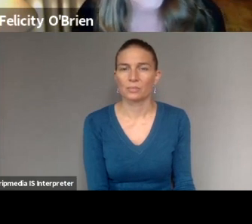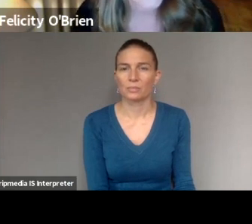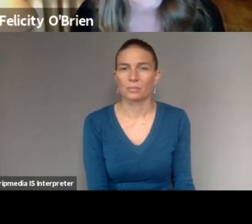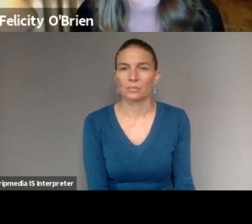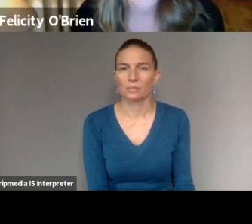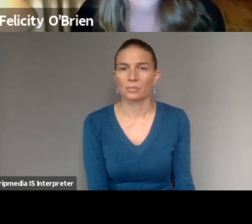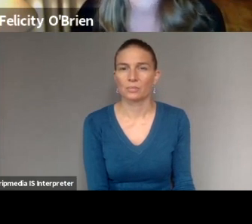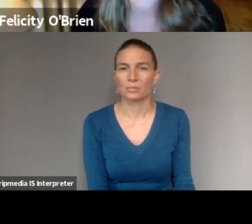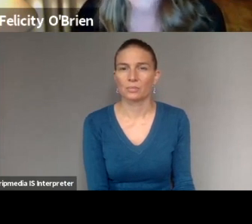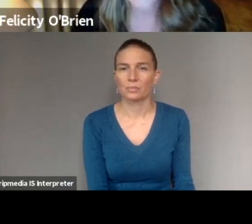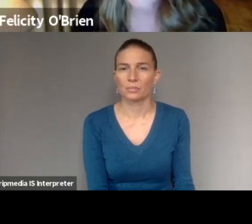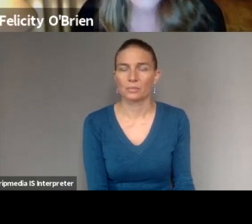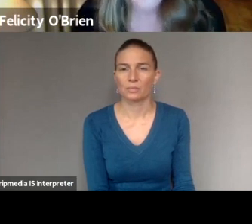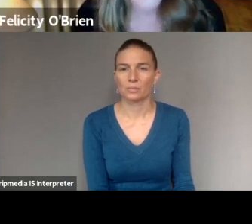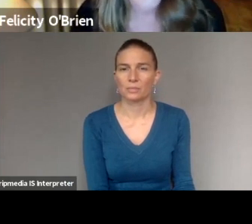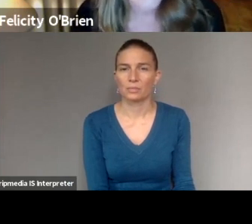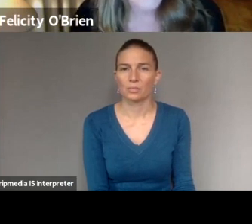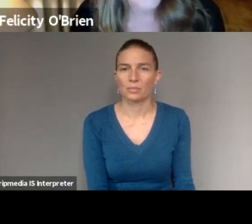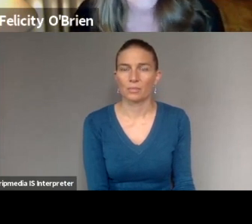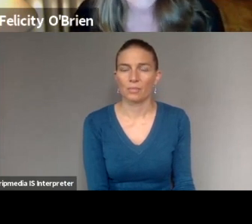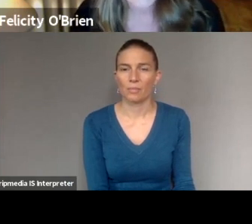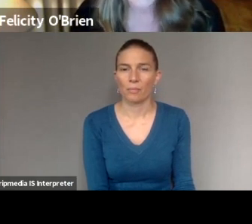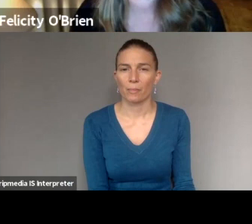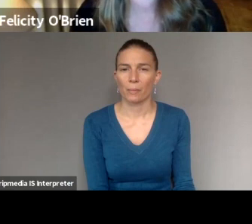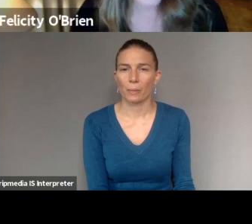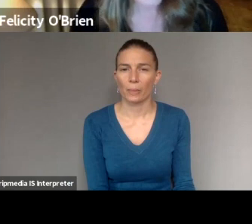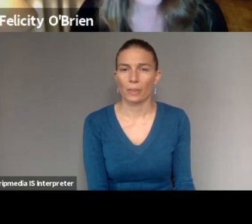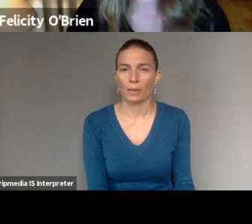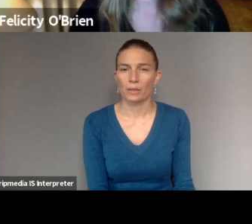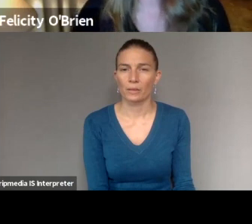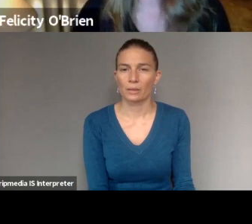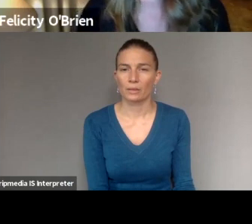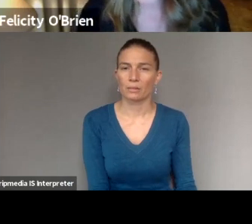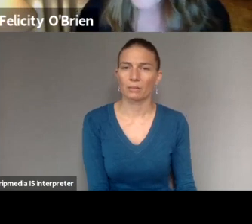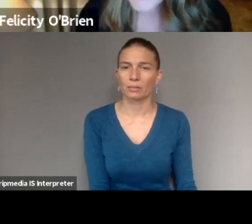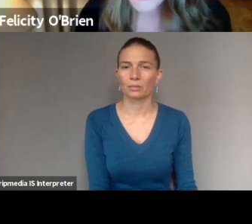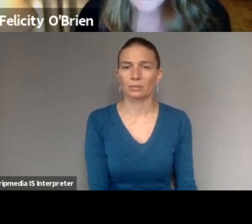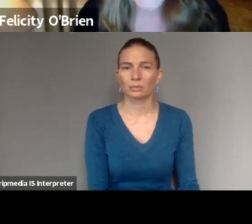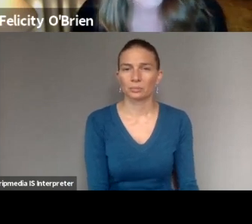and hopefully that will remedy the situation. So, we’re onto our last speaker now.